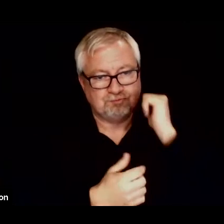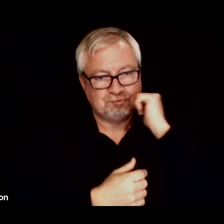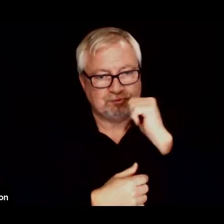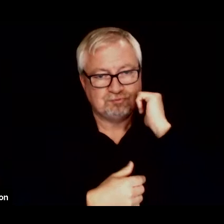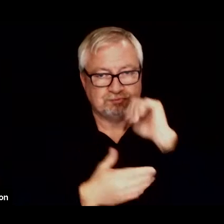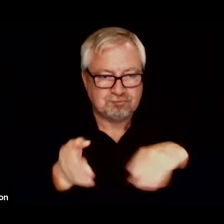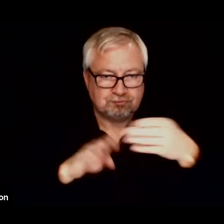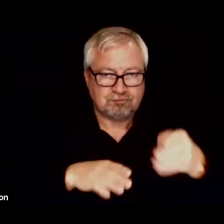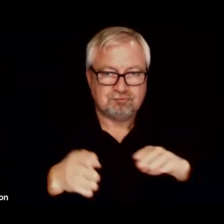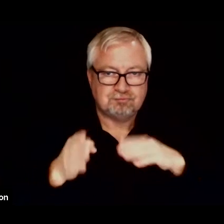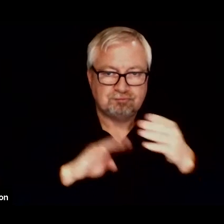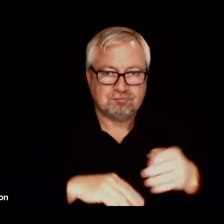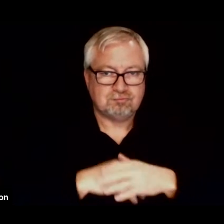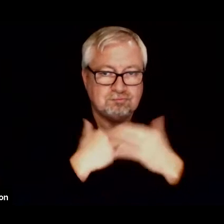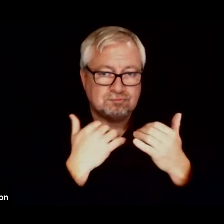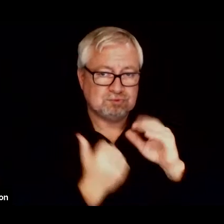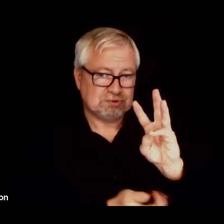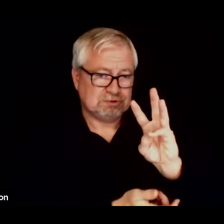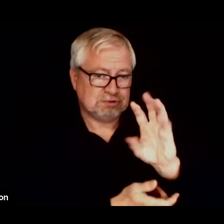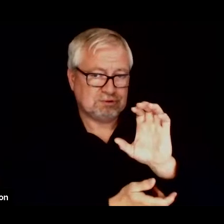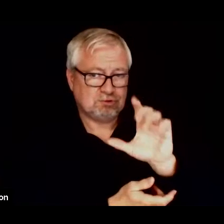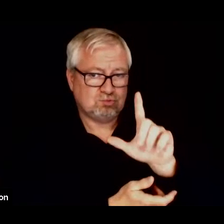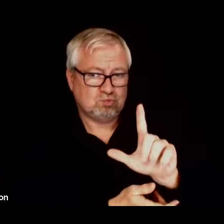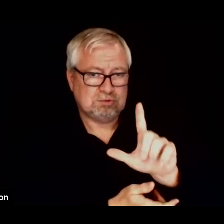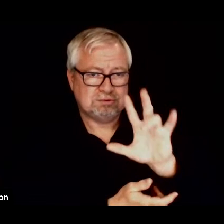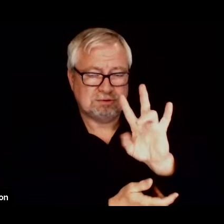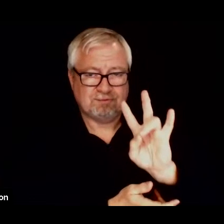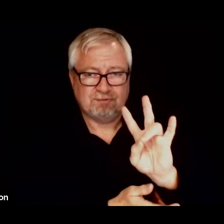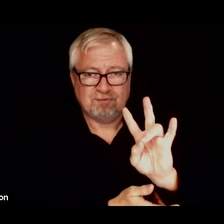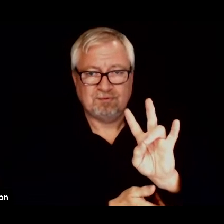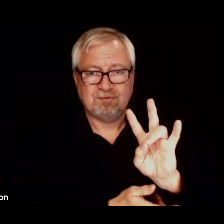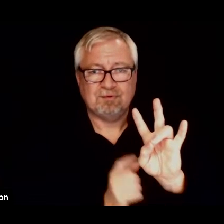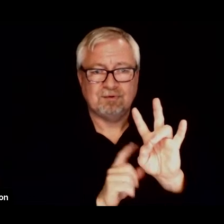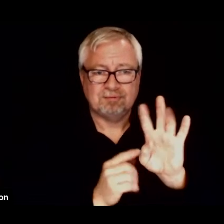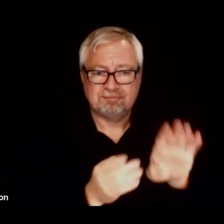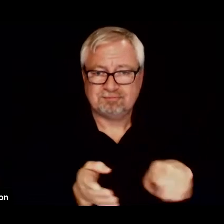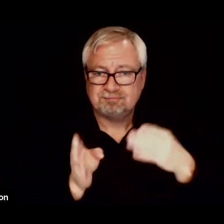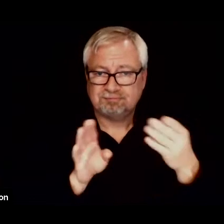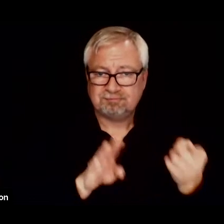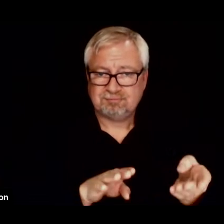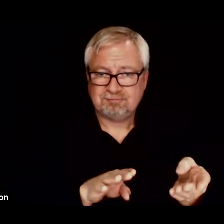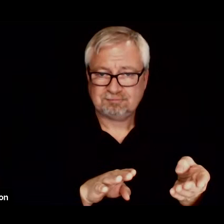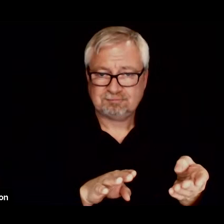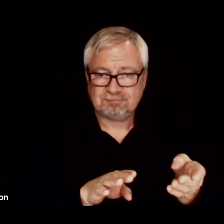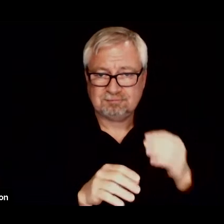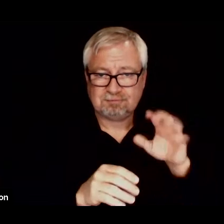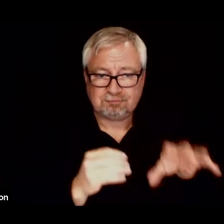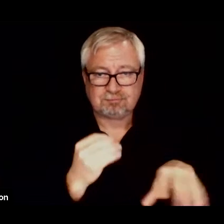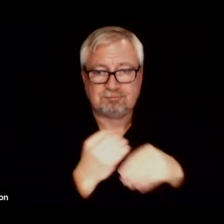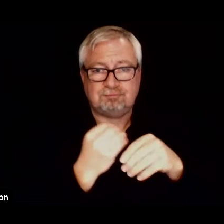thousand added to COVID-19 cases around the entire world and an increase of twelve thousand three